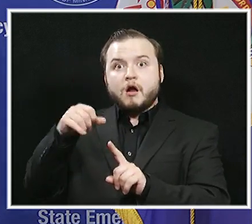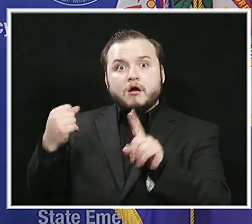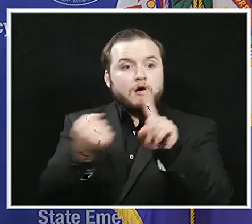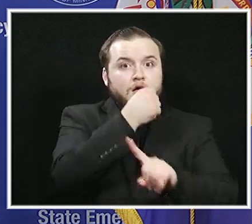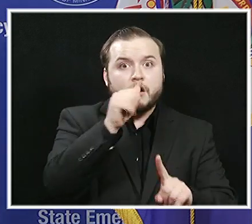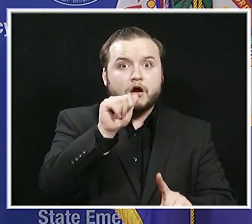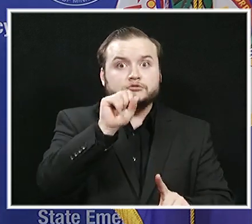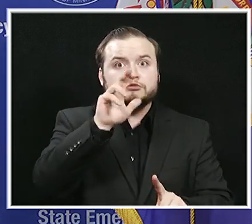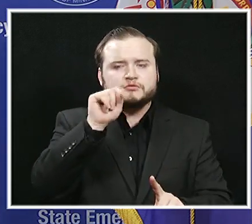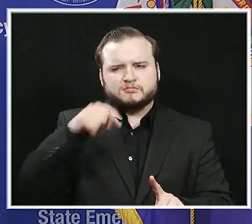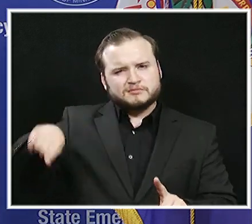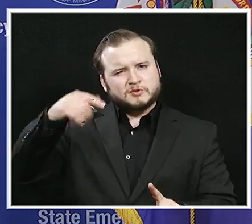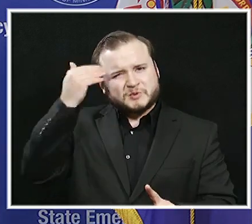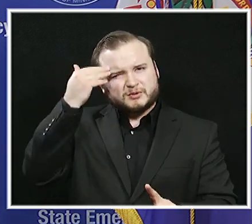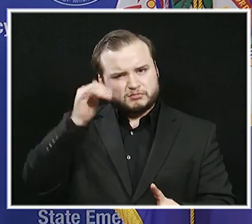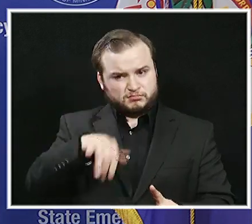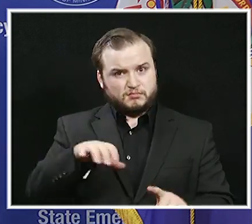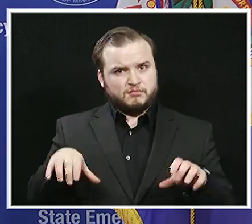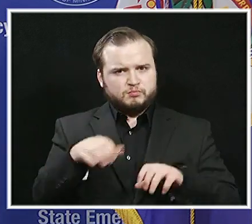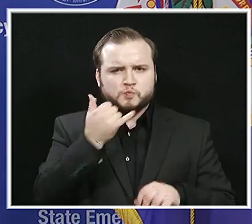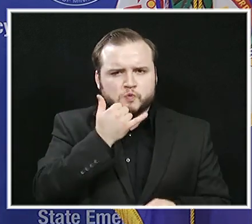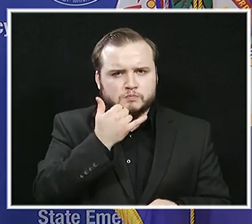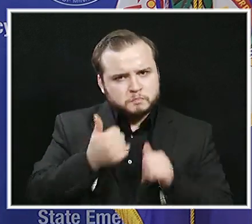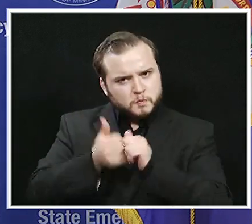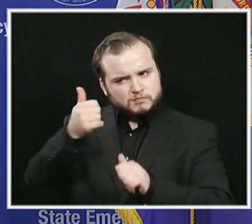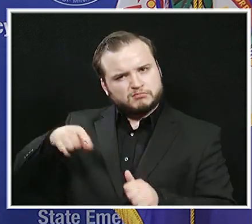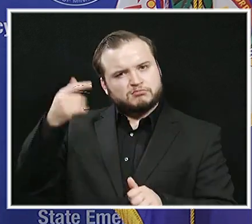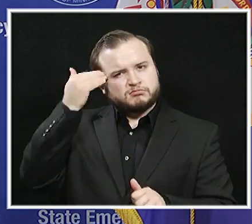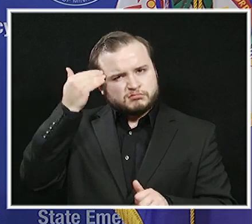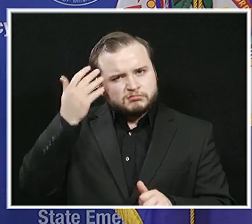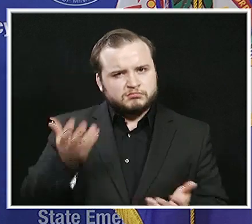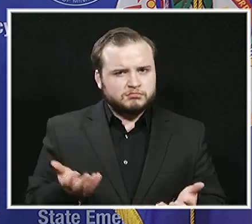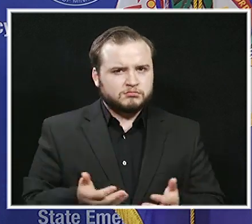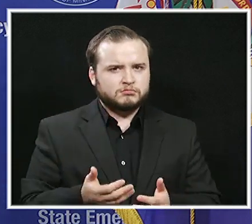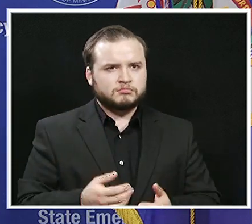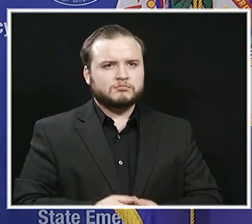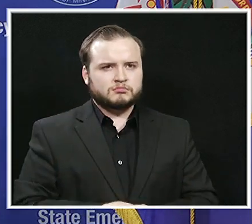know it's the wrong thing to do. Now, we do have laws in place for those people who need to and we try and enforce it.